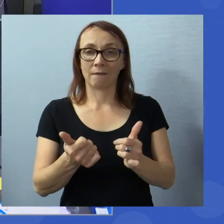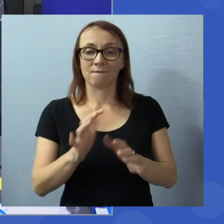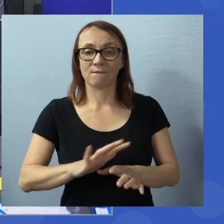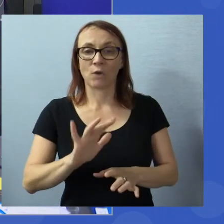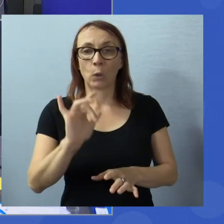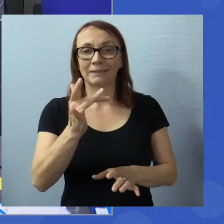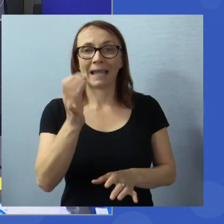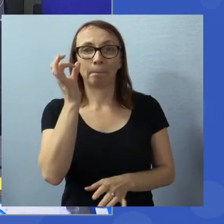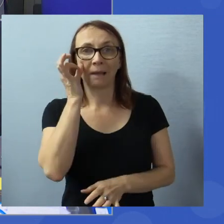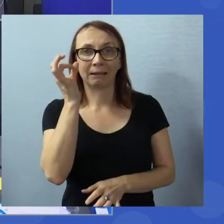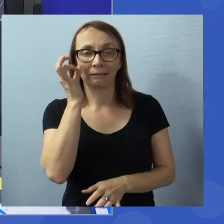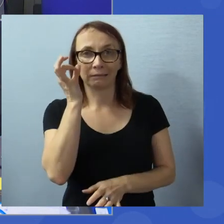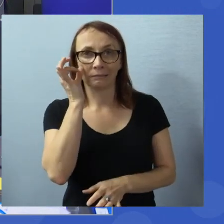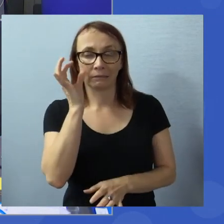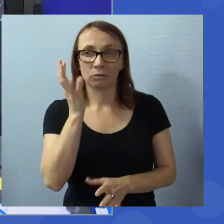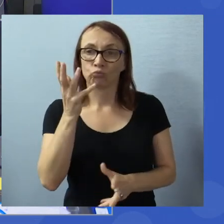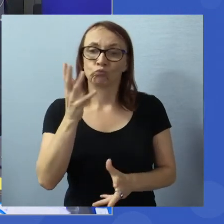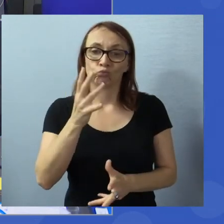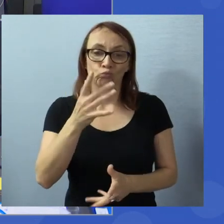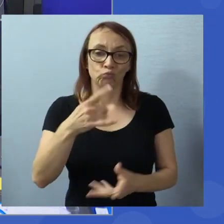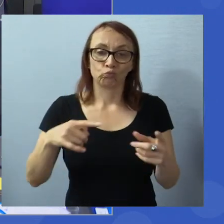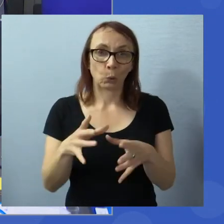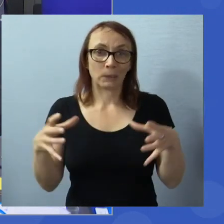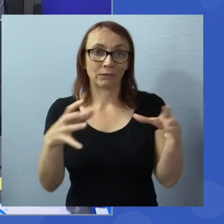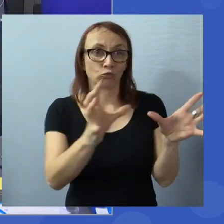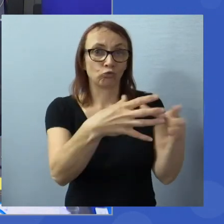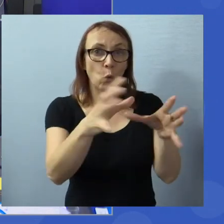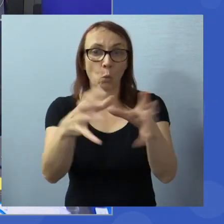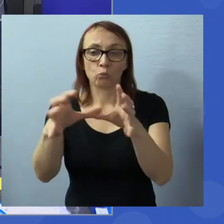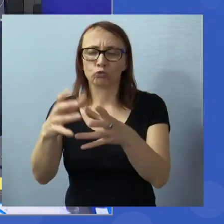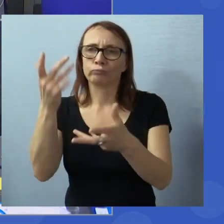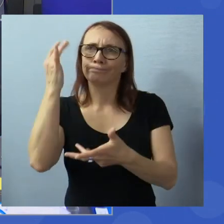minutes or so is just have a reflection at tables about process